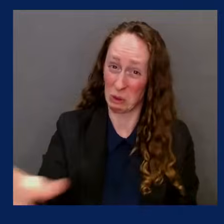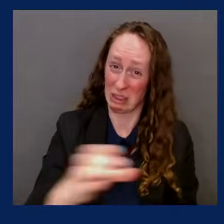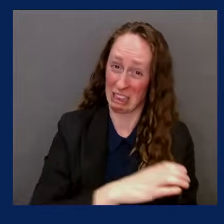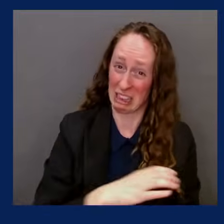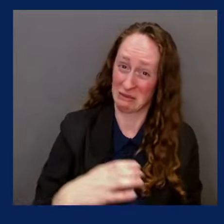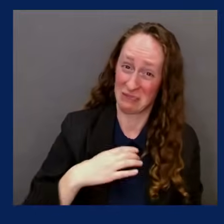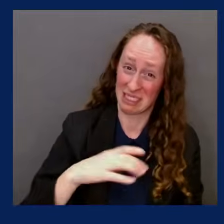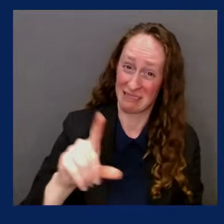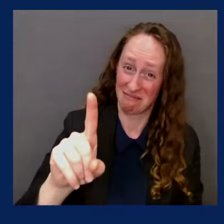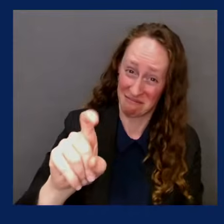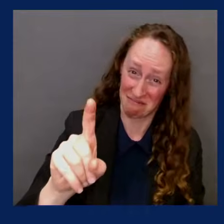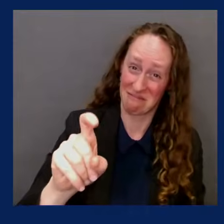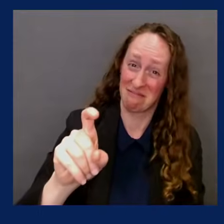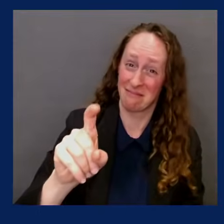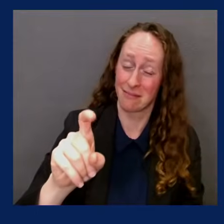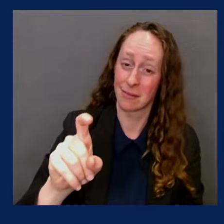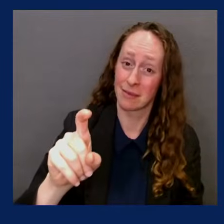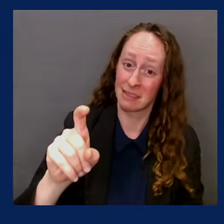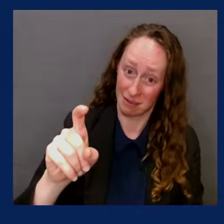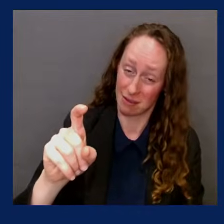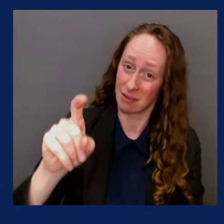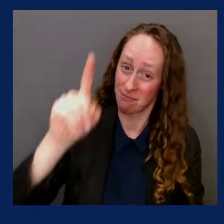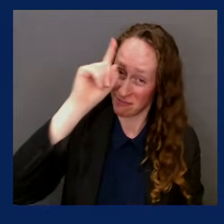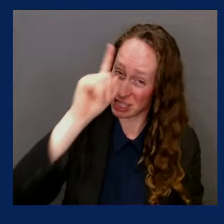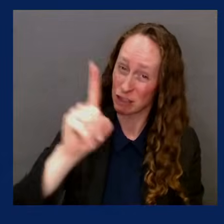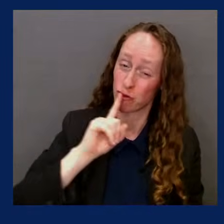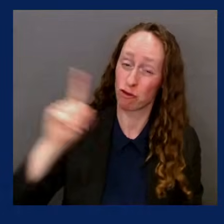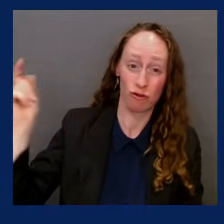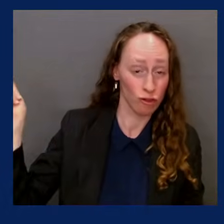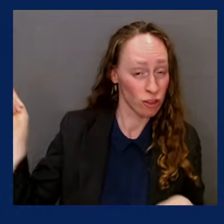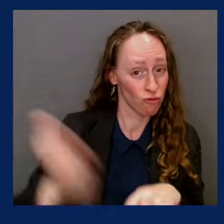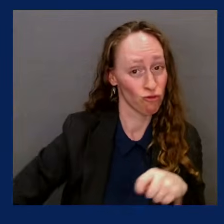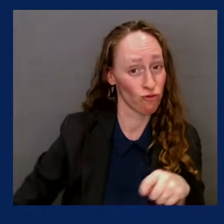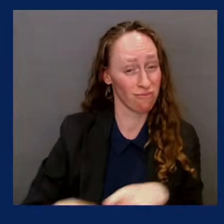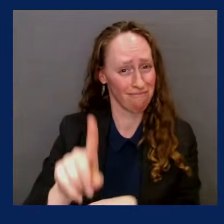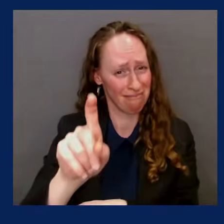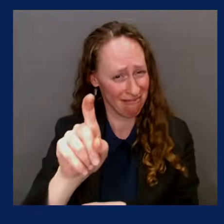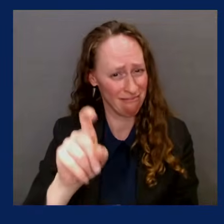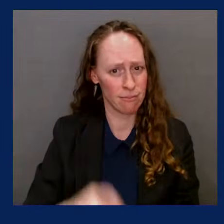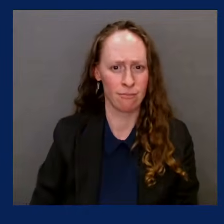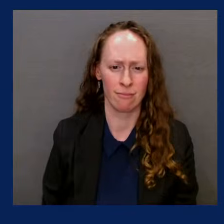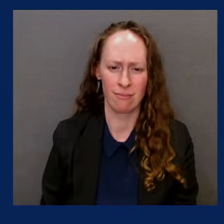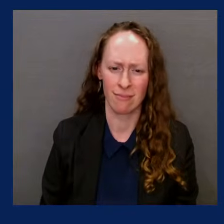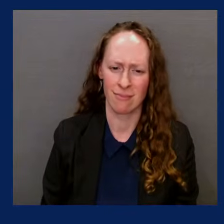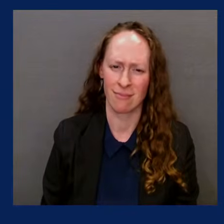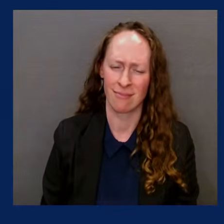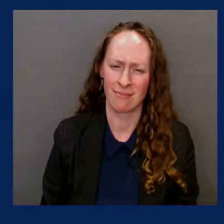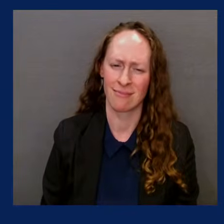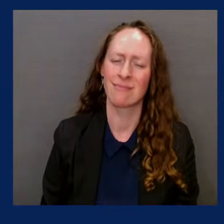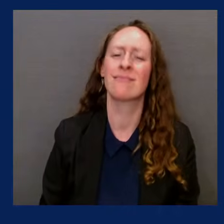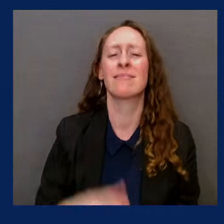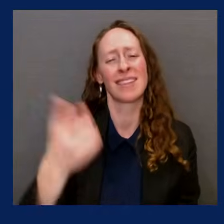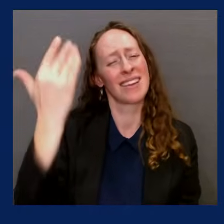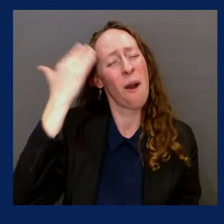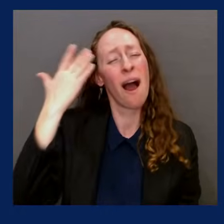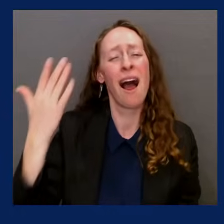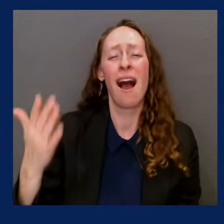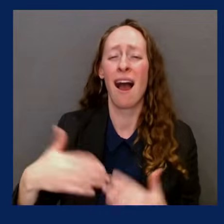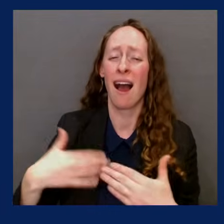President Biden: Do you know anyone in elective office who can give a personal guarantee that it happens? I won't -- I -- I'm not going to -- The Press: Well, we'd like you to try. President Biden: No, I'm going to try,